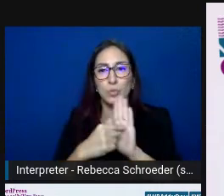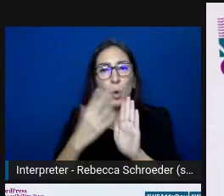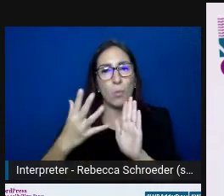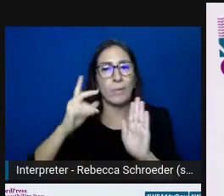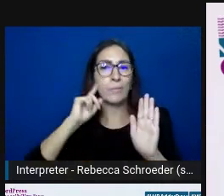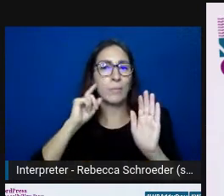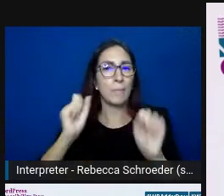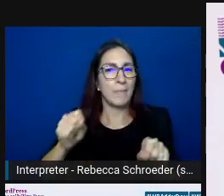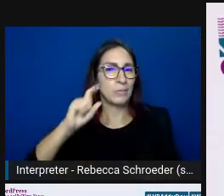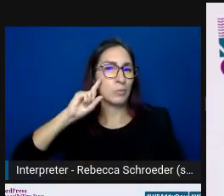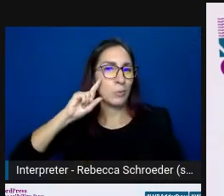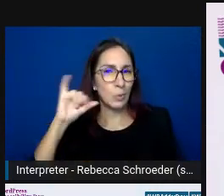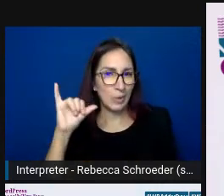a truly accessible development process.